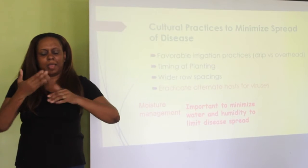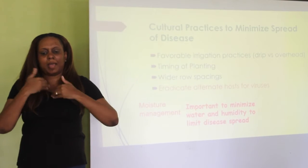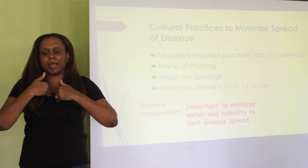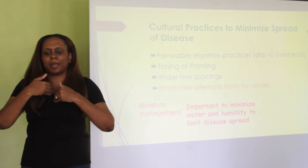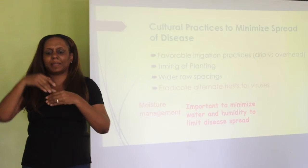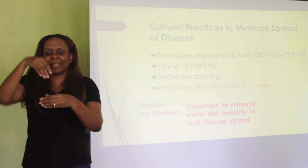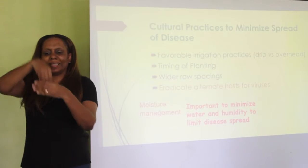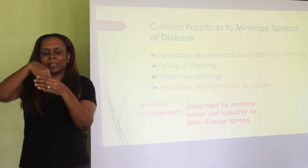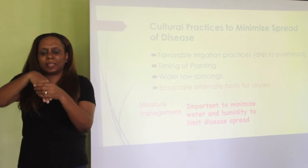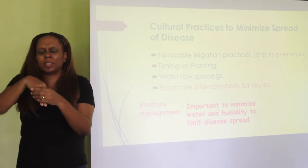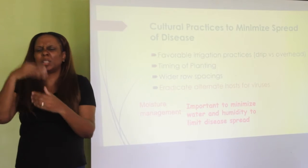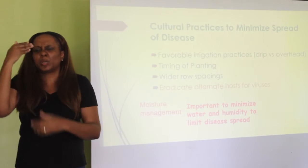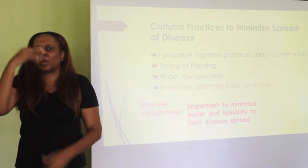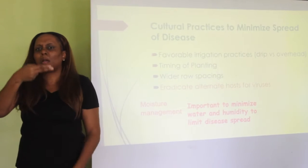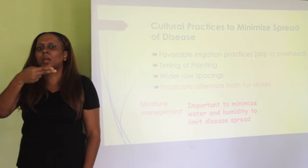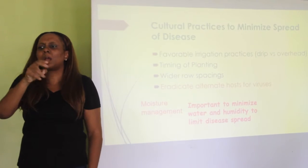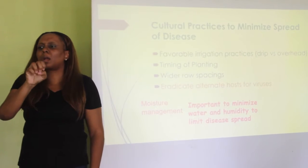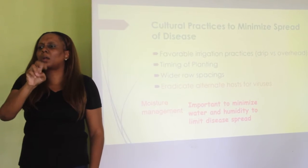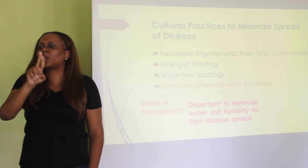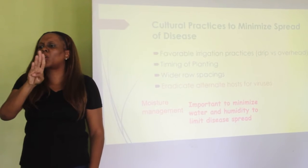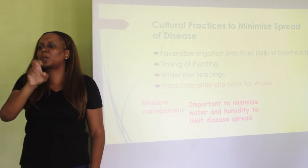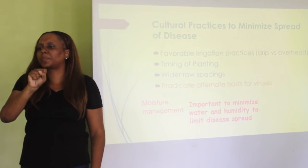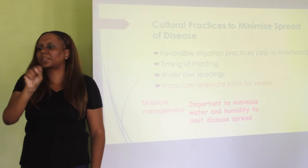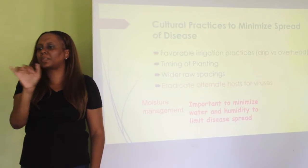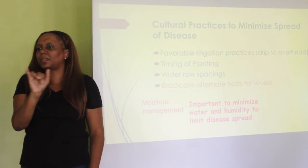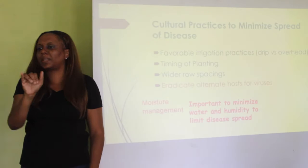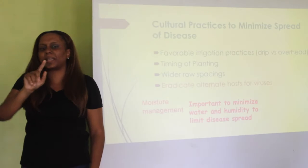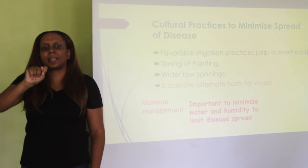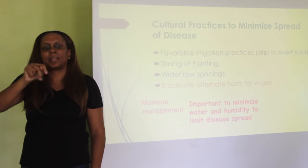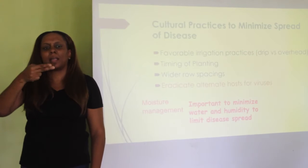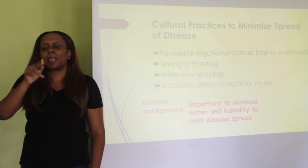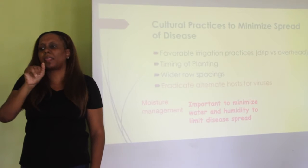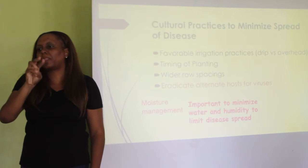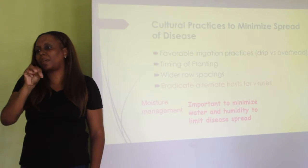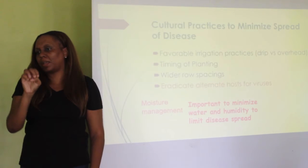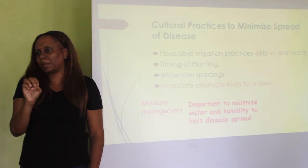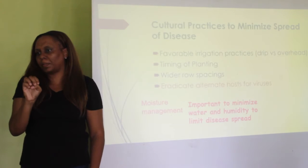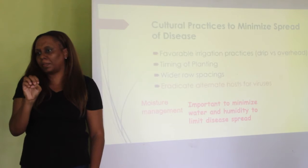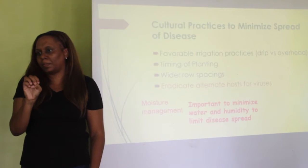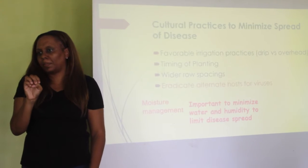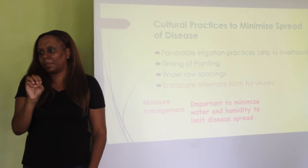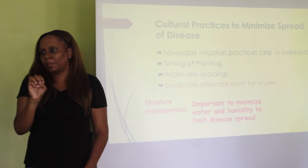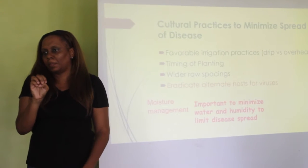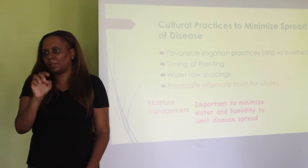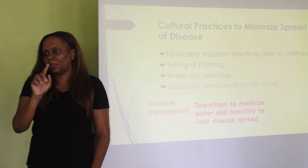irrigation practices because there are some plants that will grow the fungus if you read the least